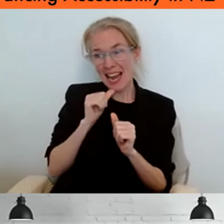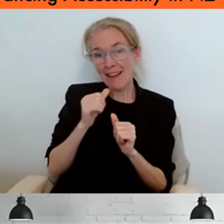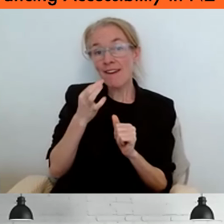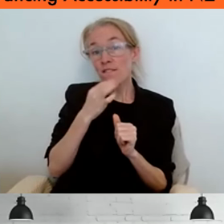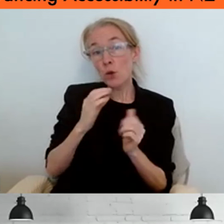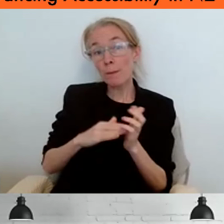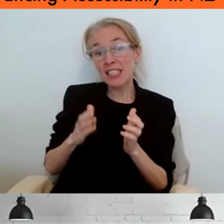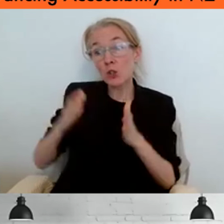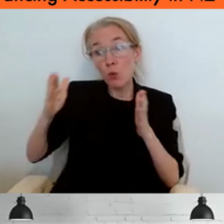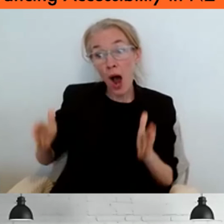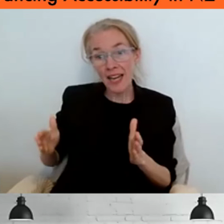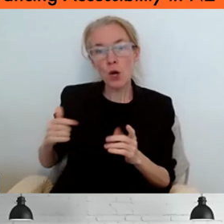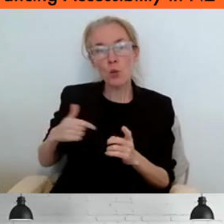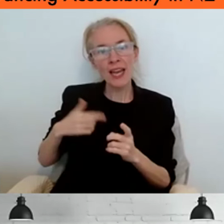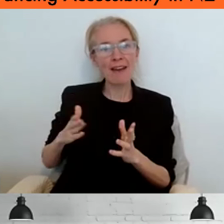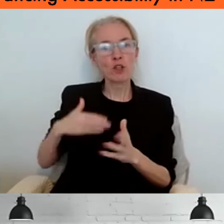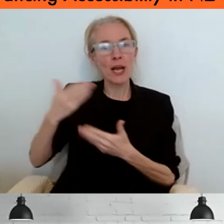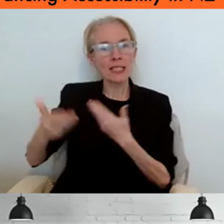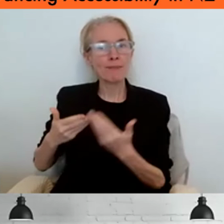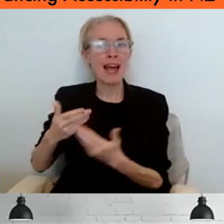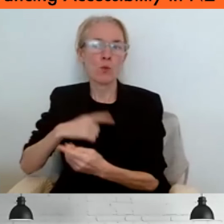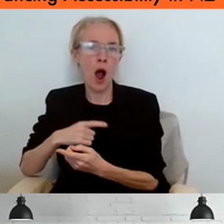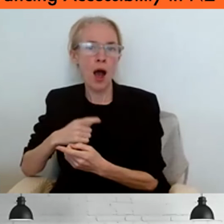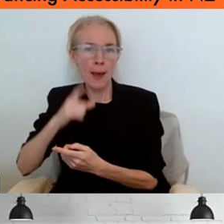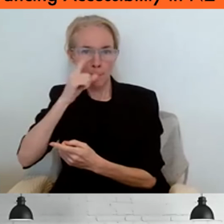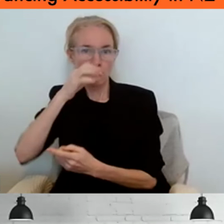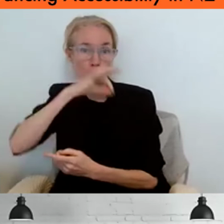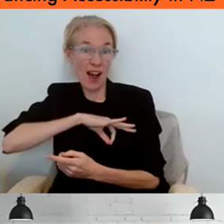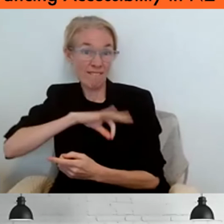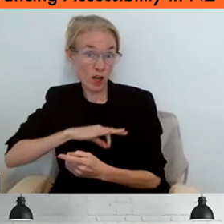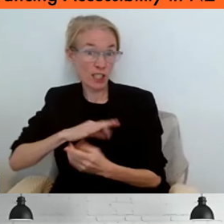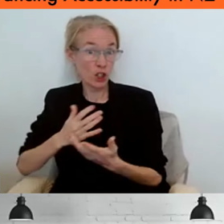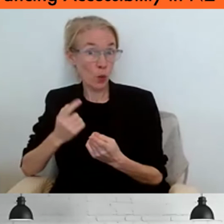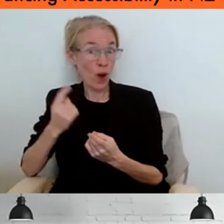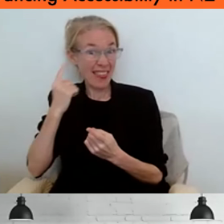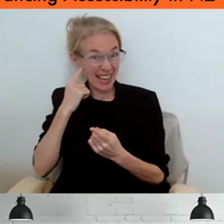be to it. So I think education for us is probably where we can